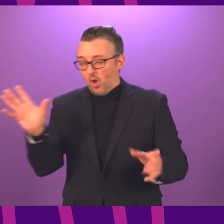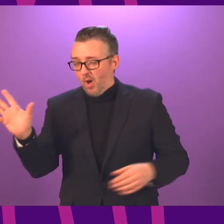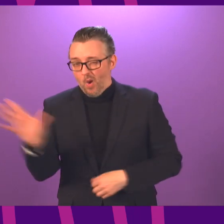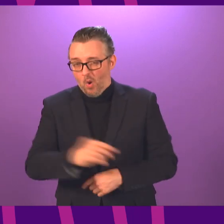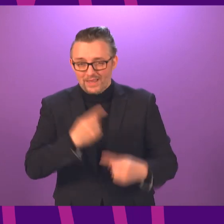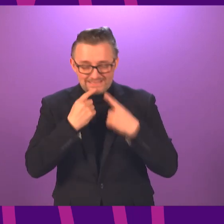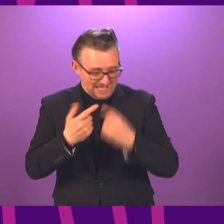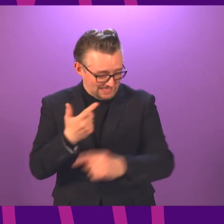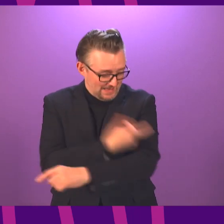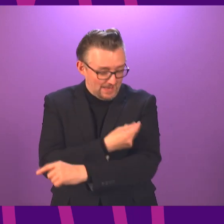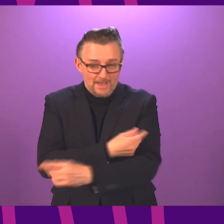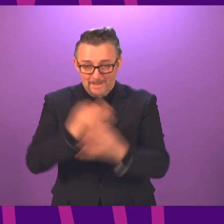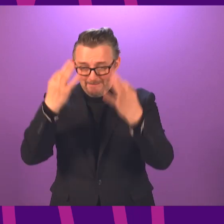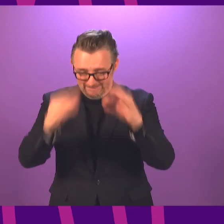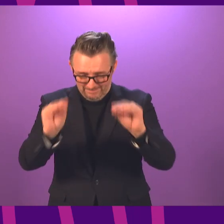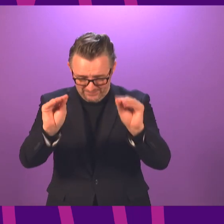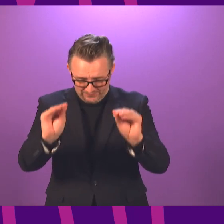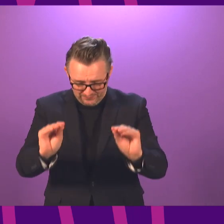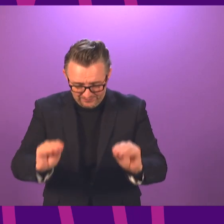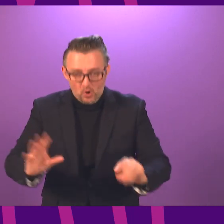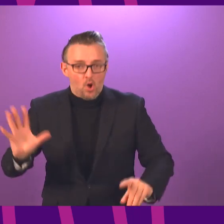recorded assiduously for every vaccine that is administered?